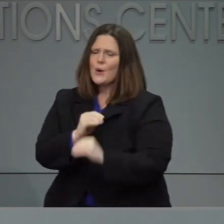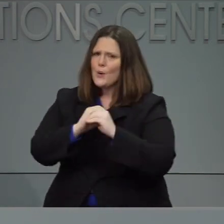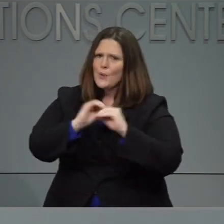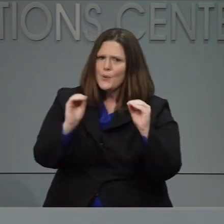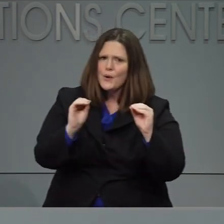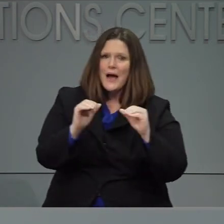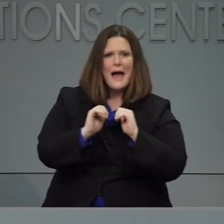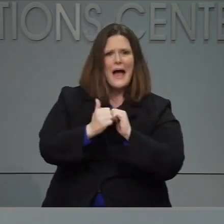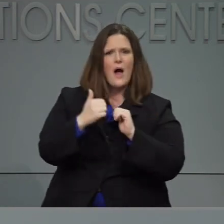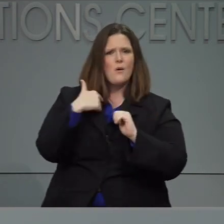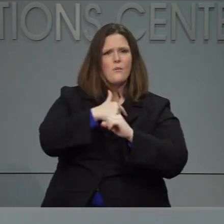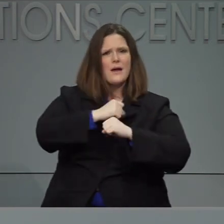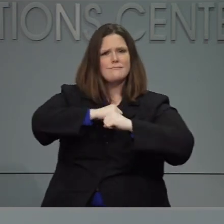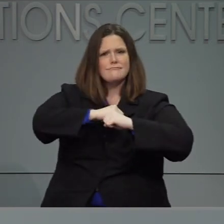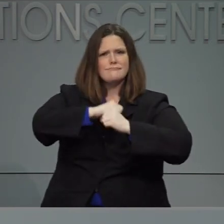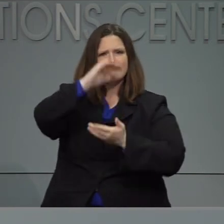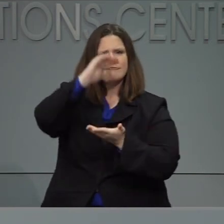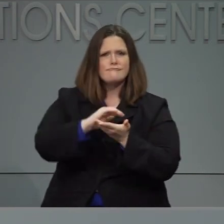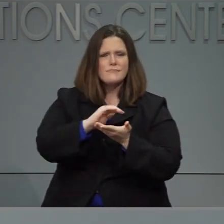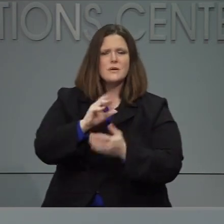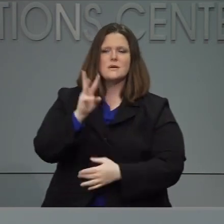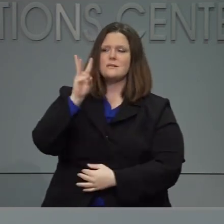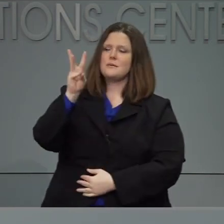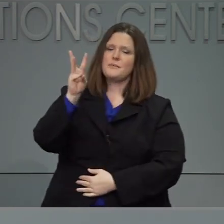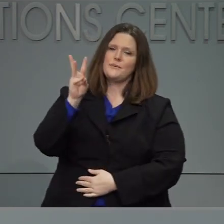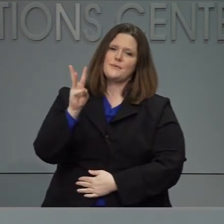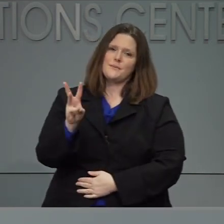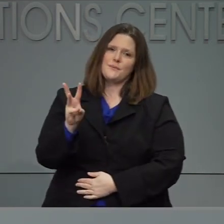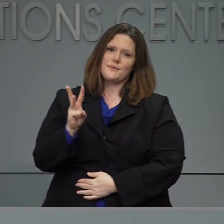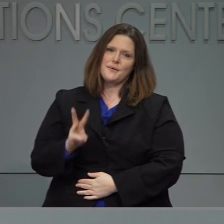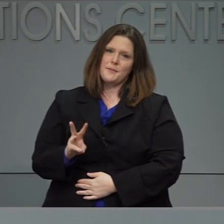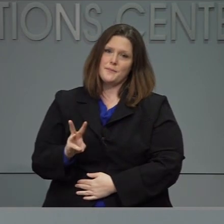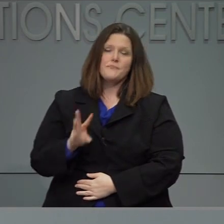ARE. OR WAY OF DEFEATING THIS VIRUS AND AGAIN JUST TO